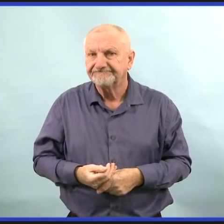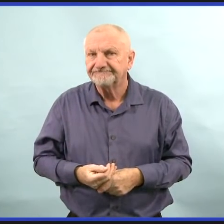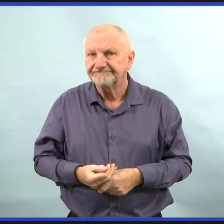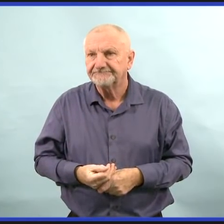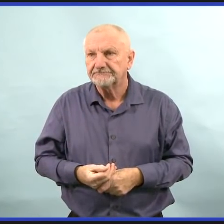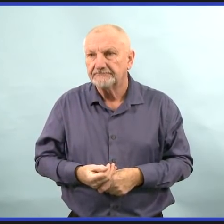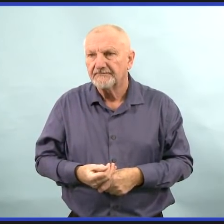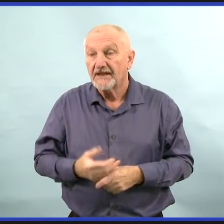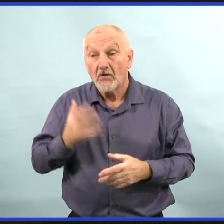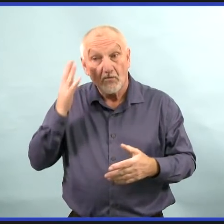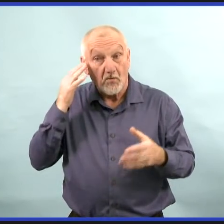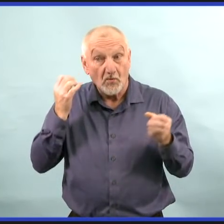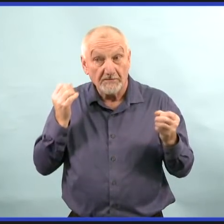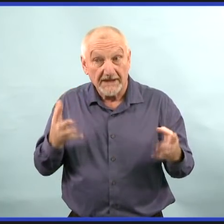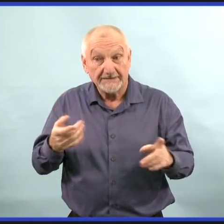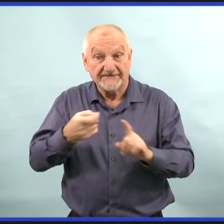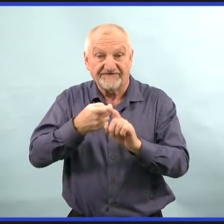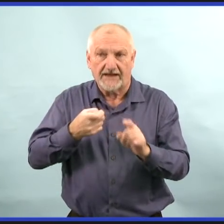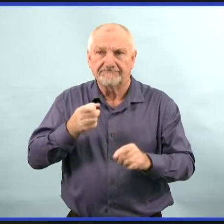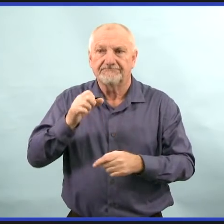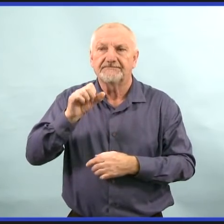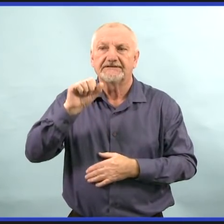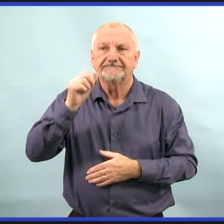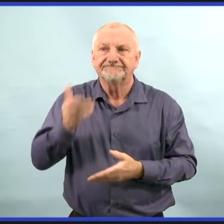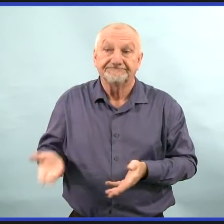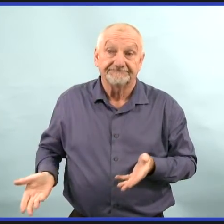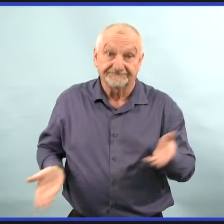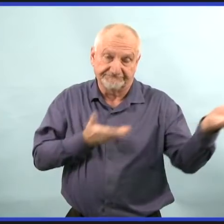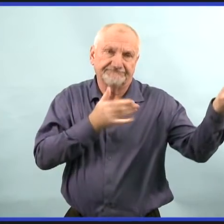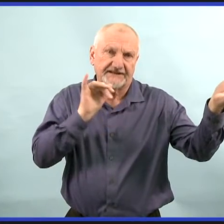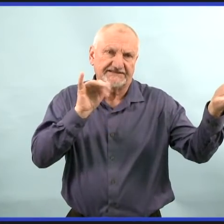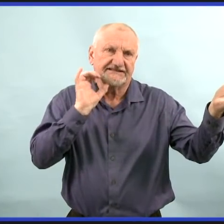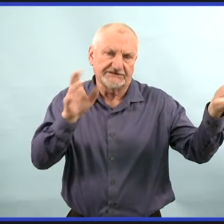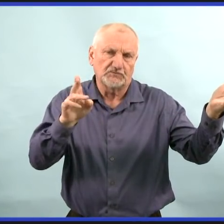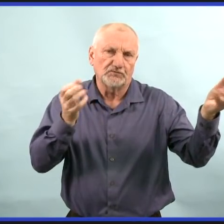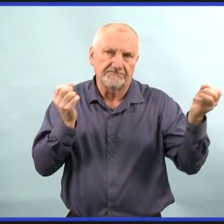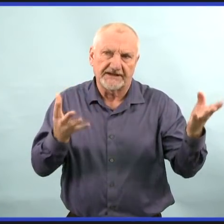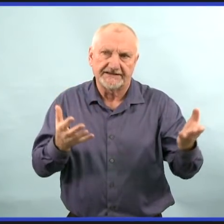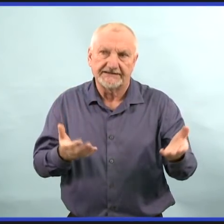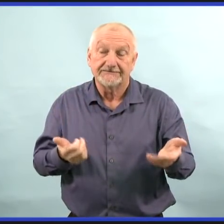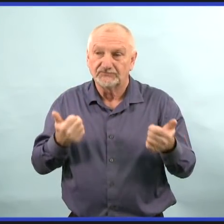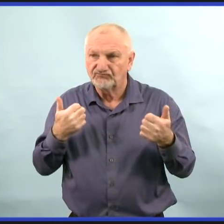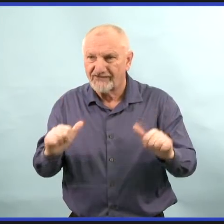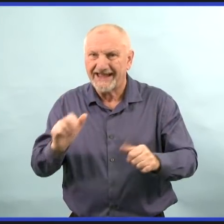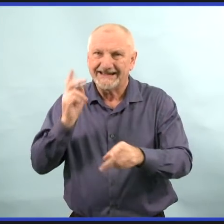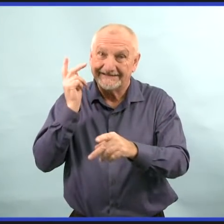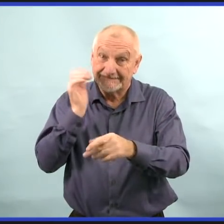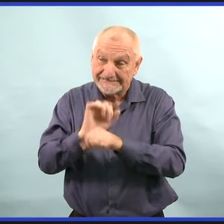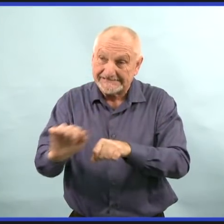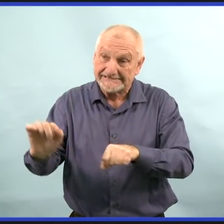icu so we're going to keep keep working to try to keep those uh try to bring those numbers down